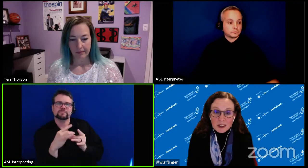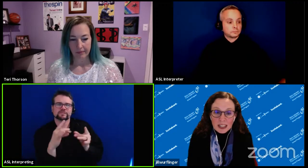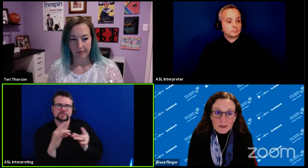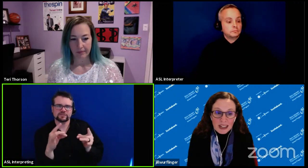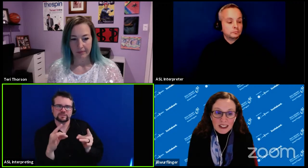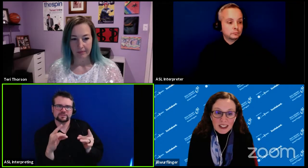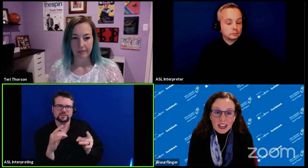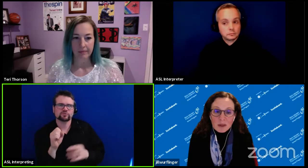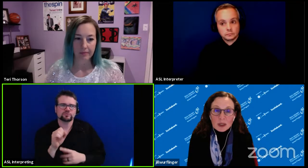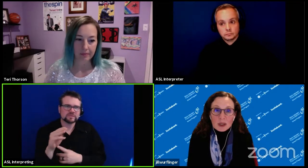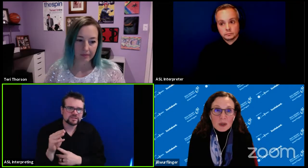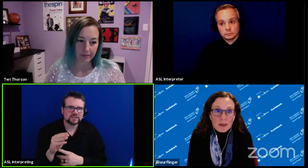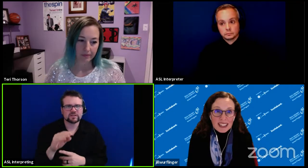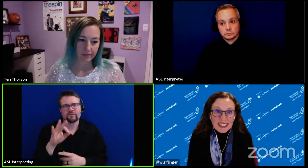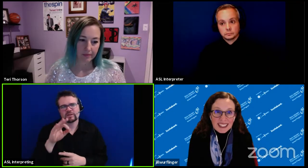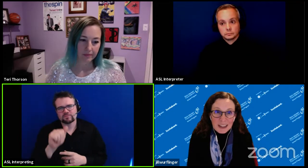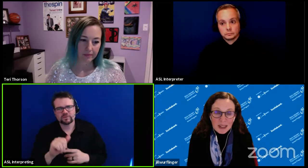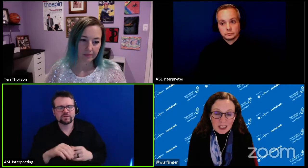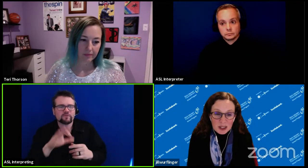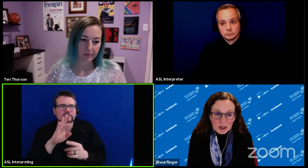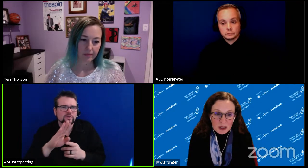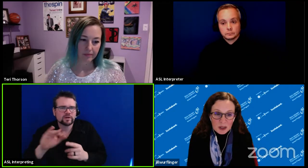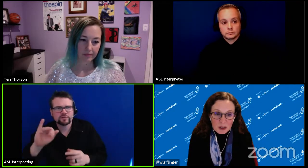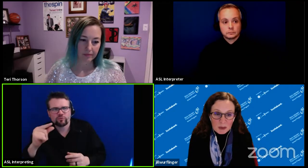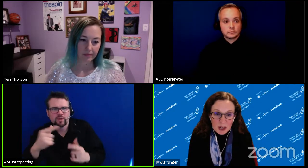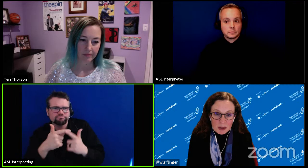E-MAIL. WE WILL DO OUR BEST TO GET BACK TO YOU AS SOON AS POSSIBLE.